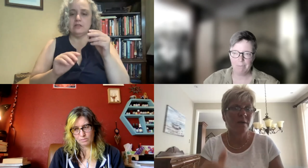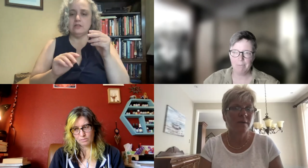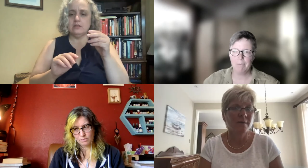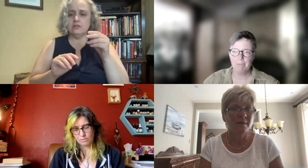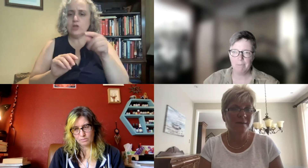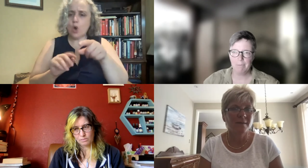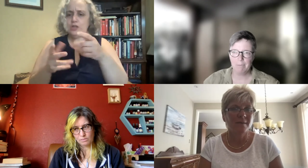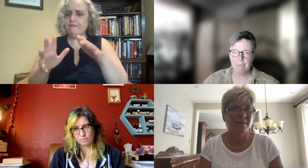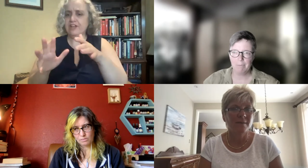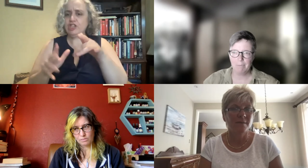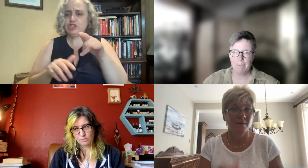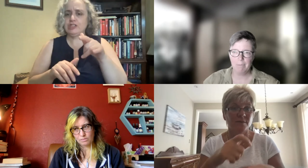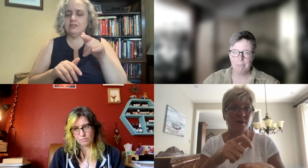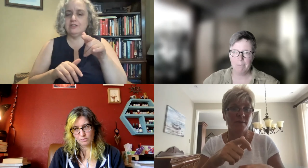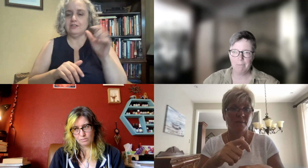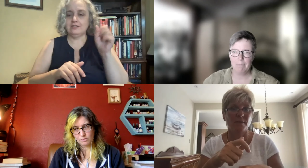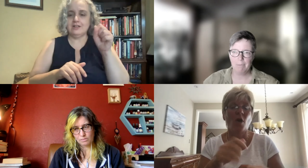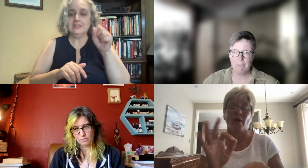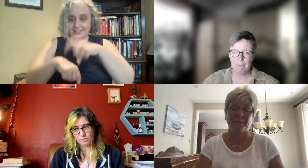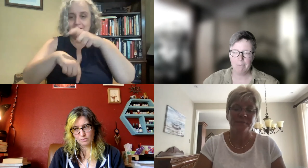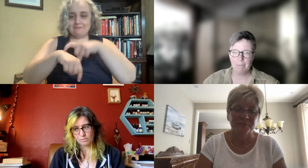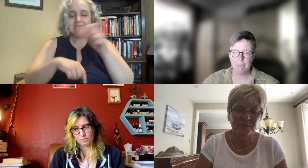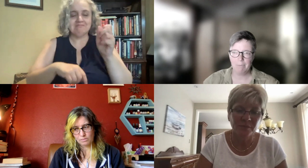Many a password or many let's say,